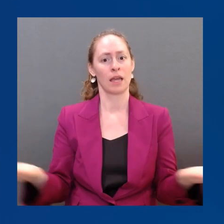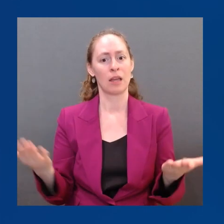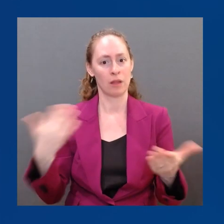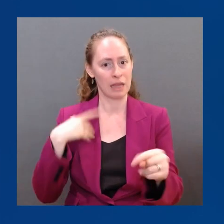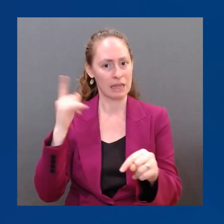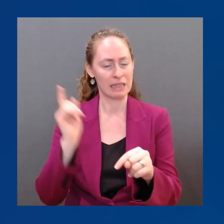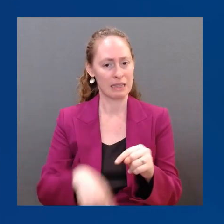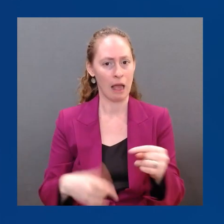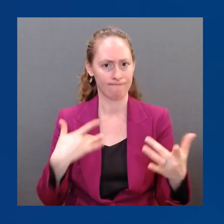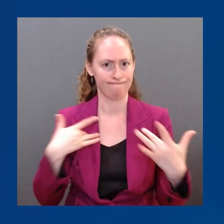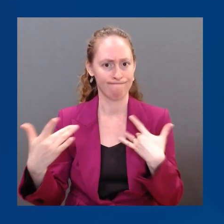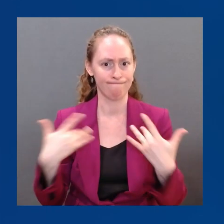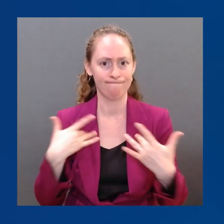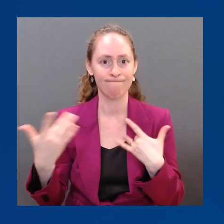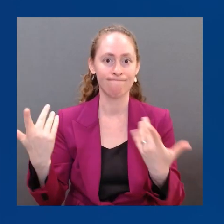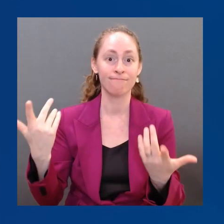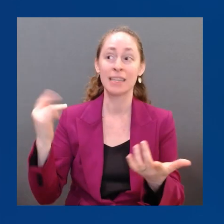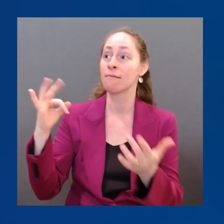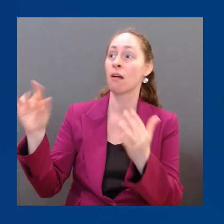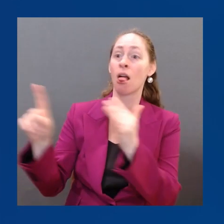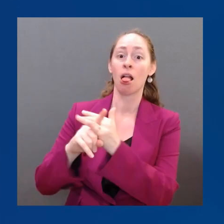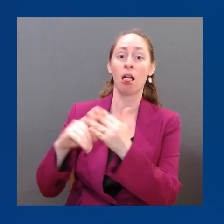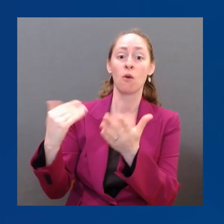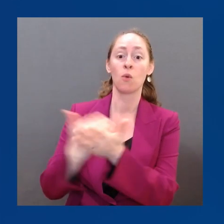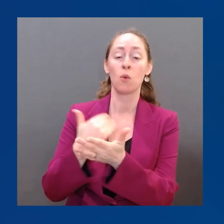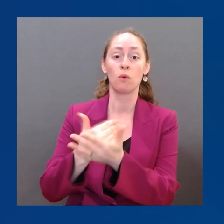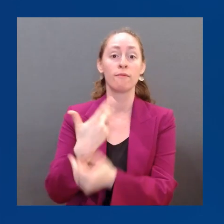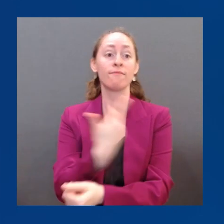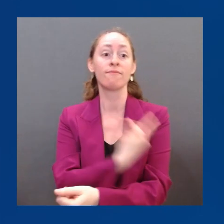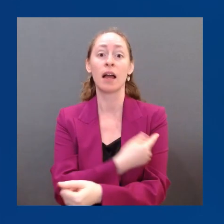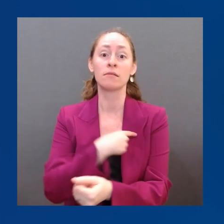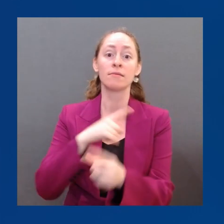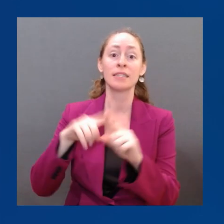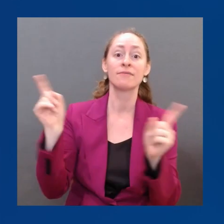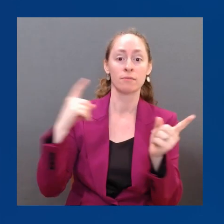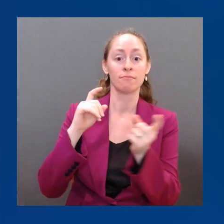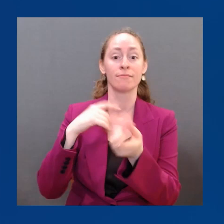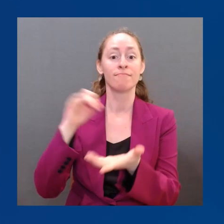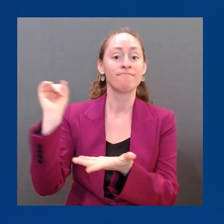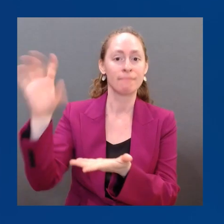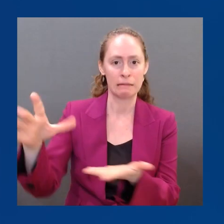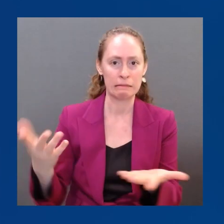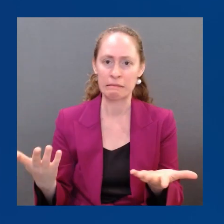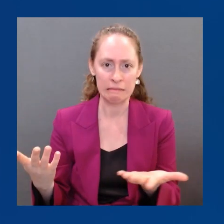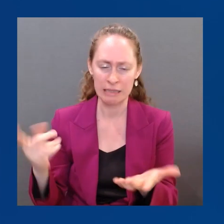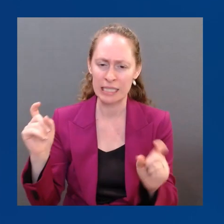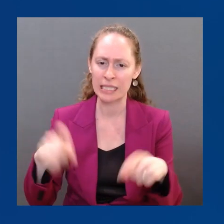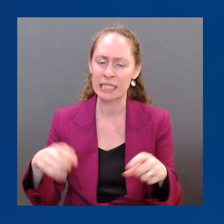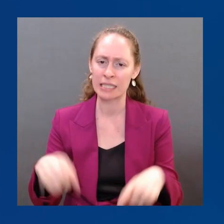We're using therapeutics to save lives; we've got to continue doing that. At some point, we're going to run out of the treatments we have.